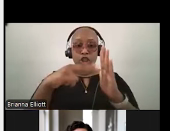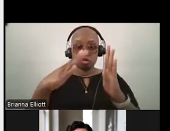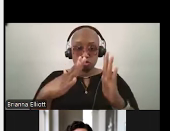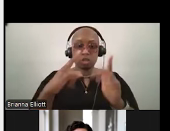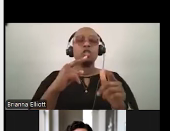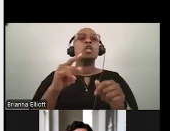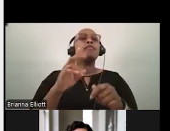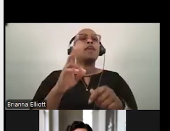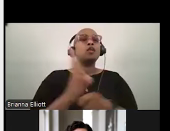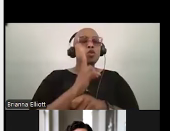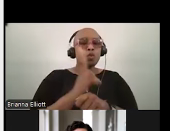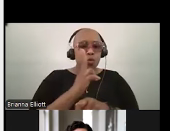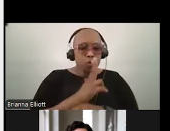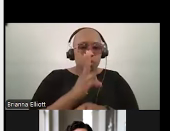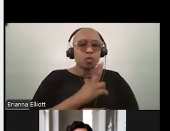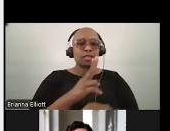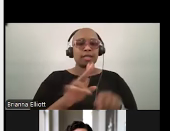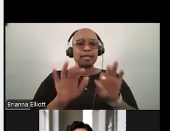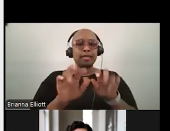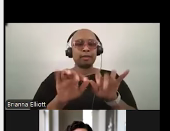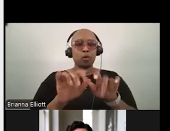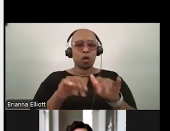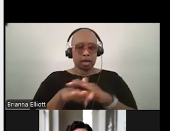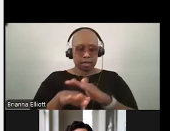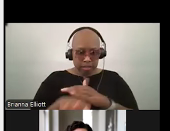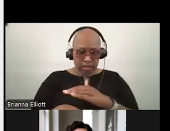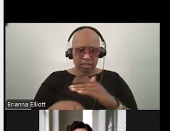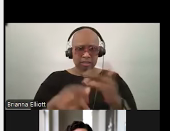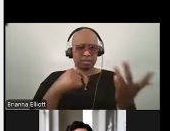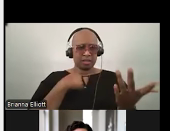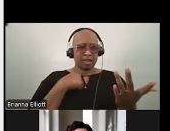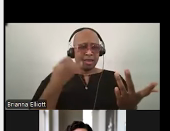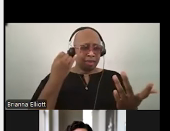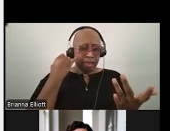If I'm somebody with a vision impairment, I can't necessarily know where my mouse is in relation to